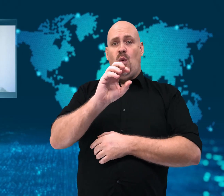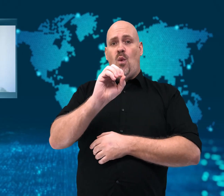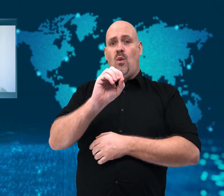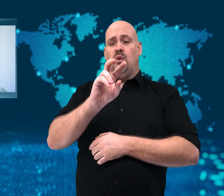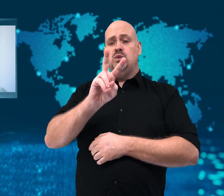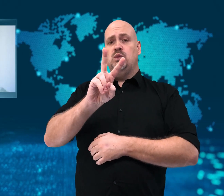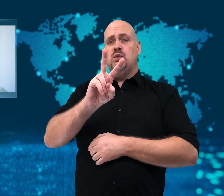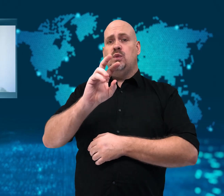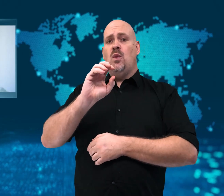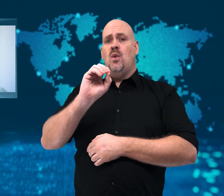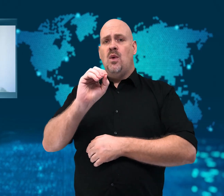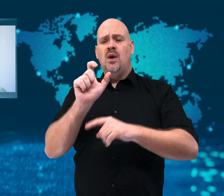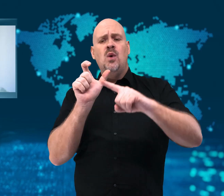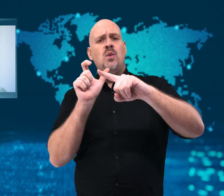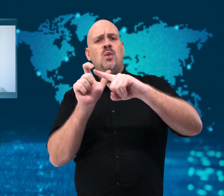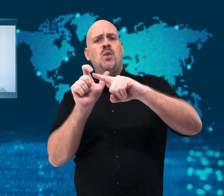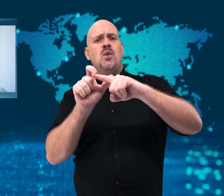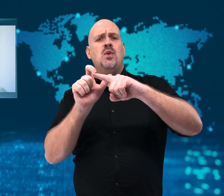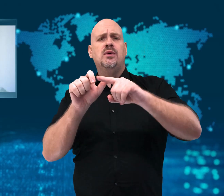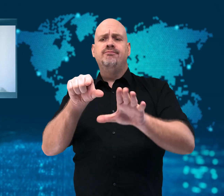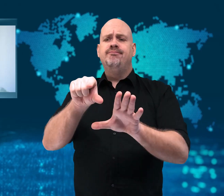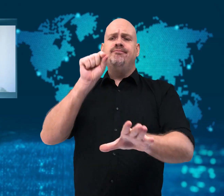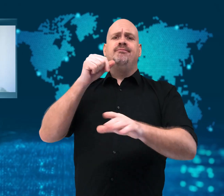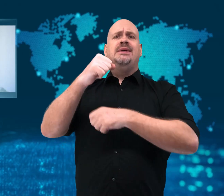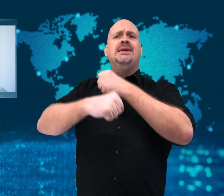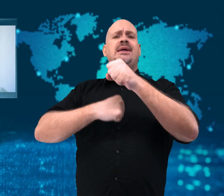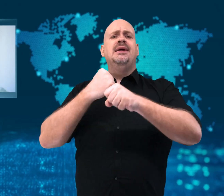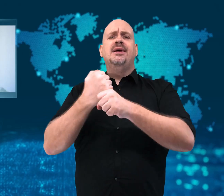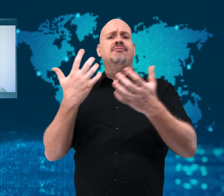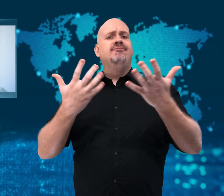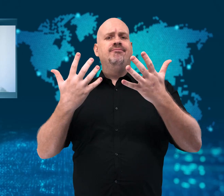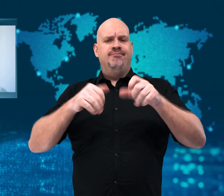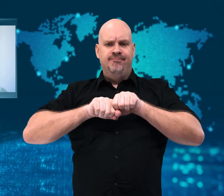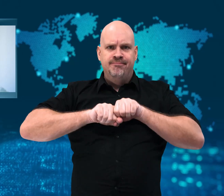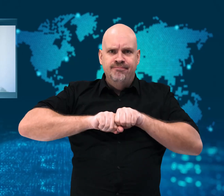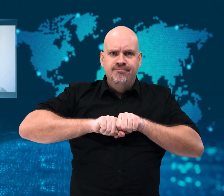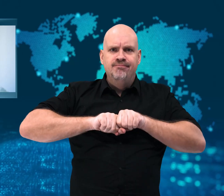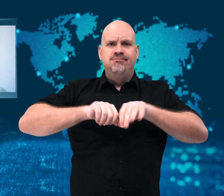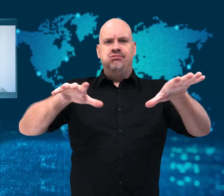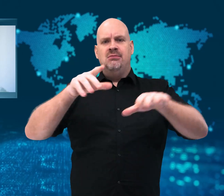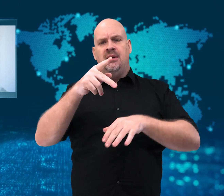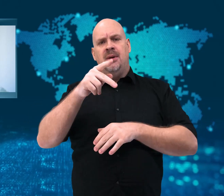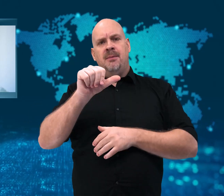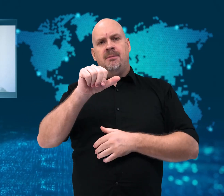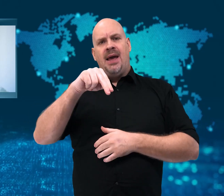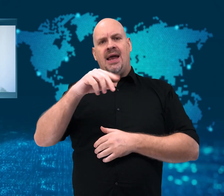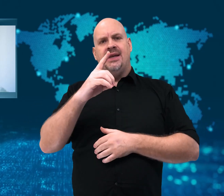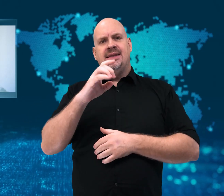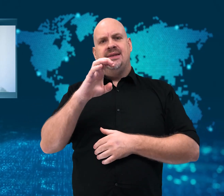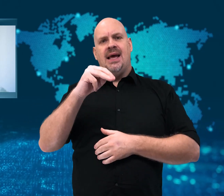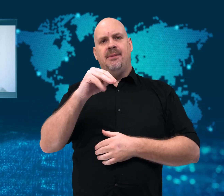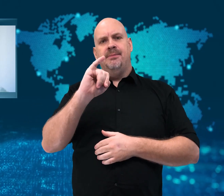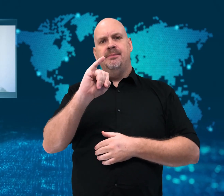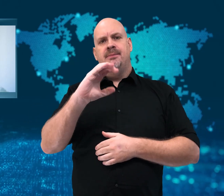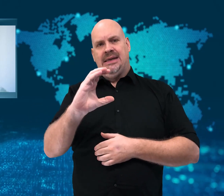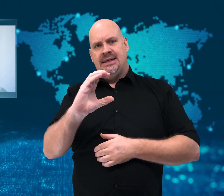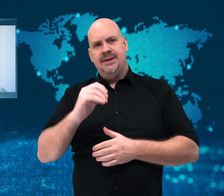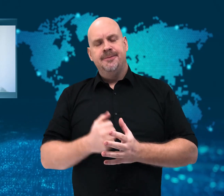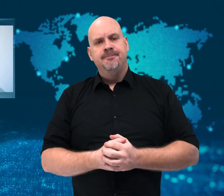“Pandemic” was the word of the year in 2020.